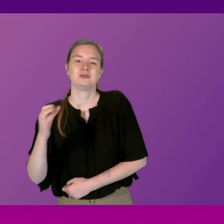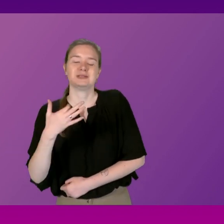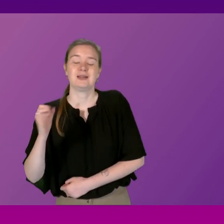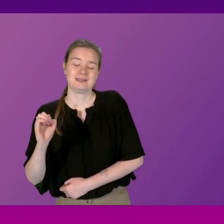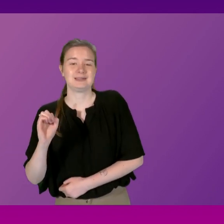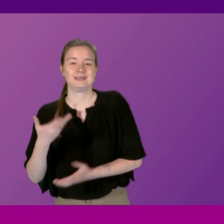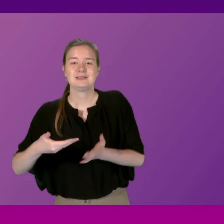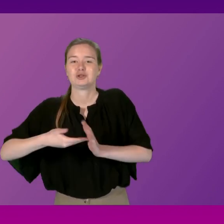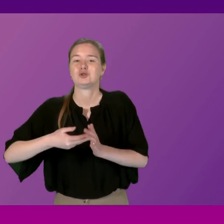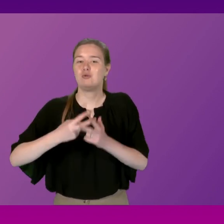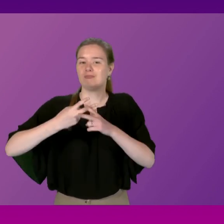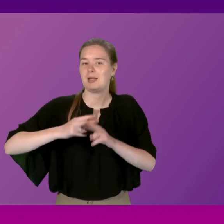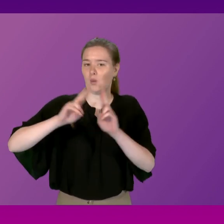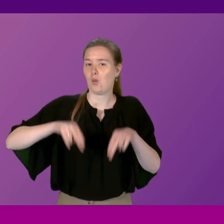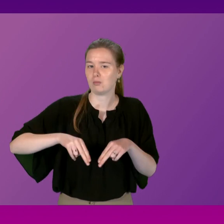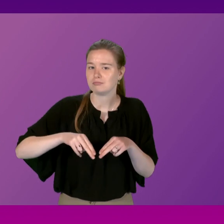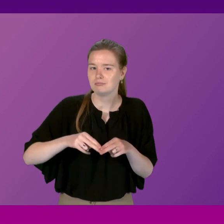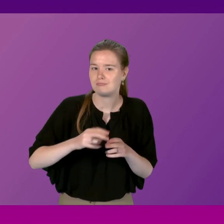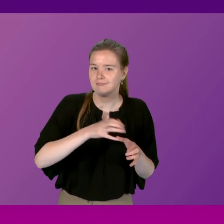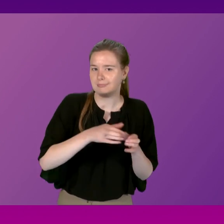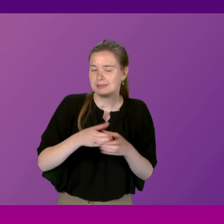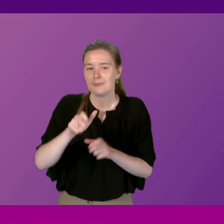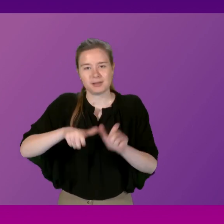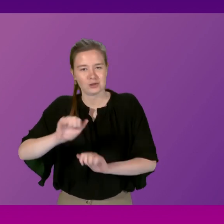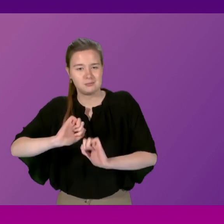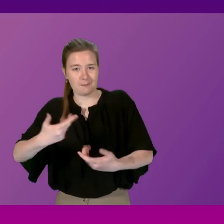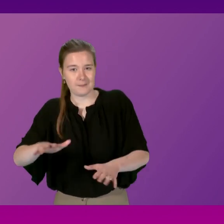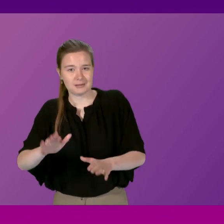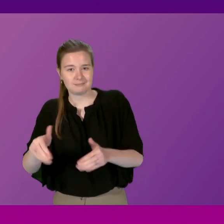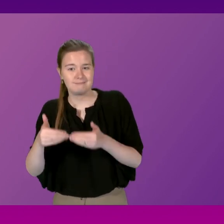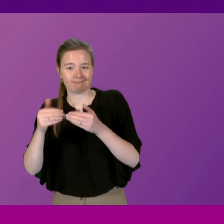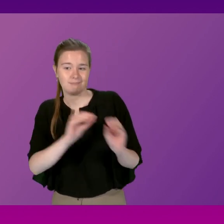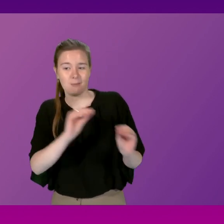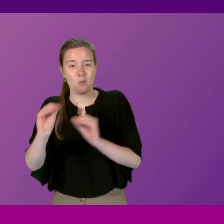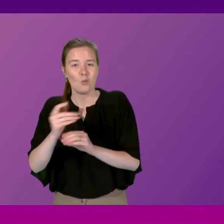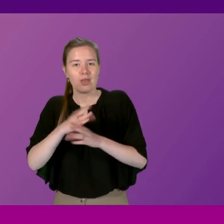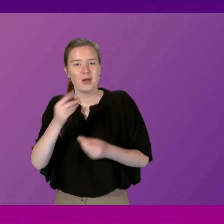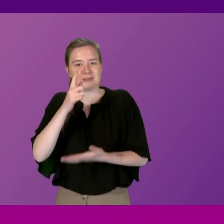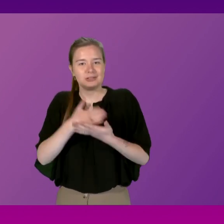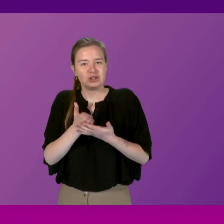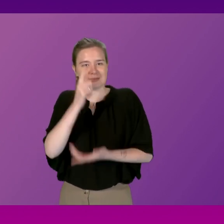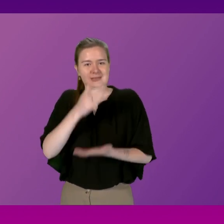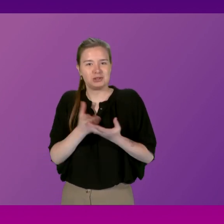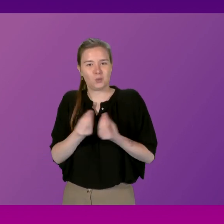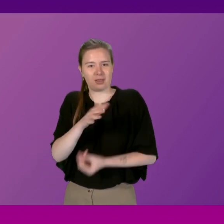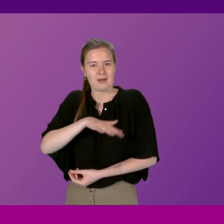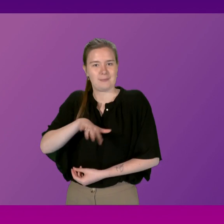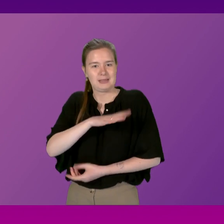care home places were purchased, and in many cases patients were moved without the shared decision making of their families.